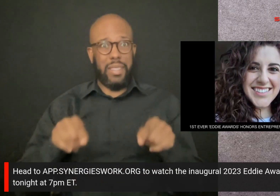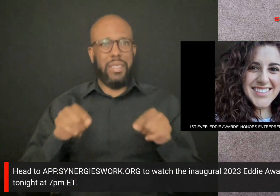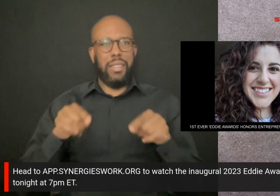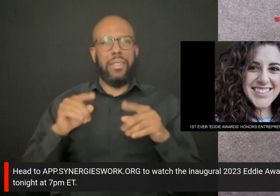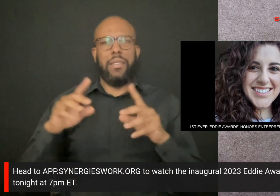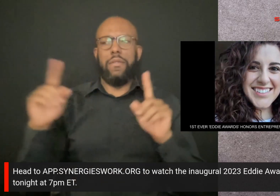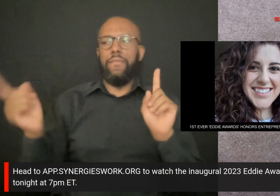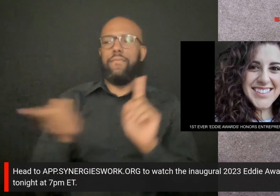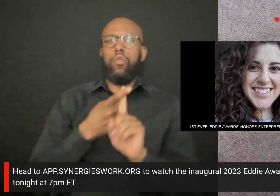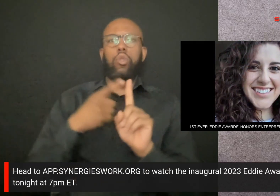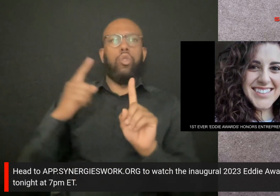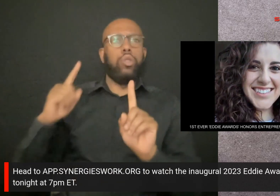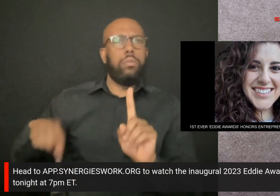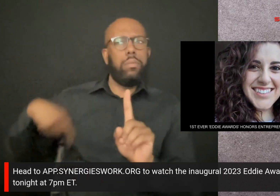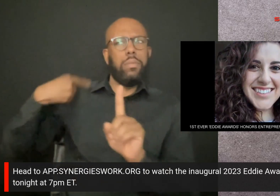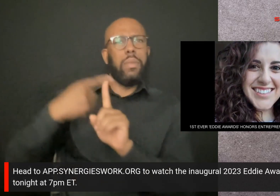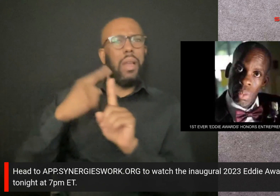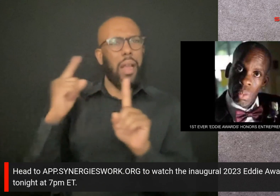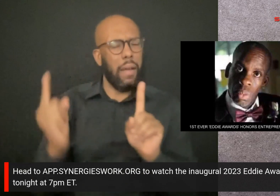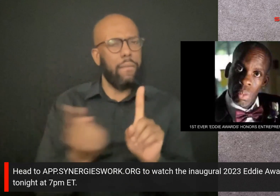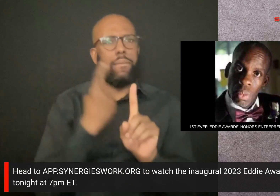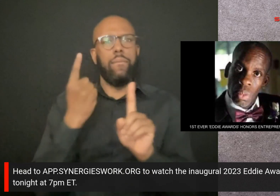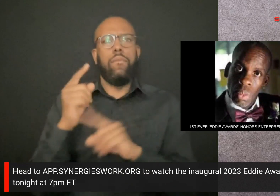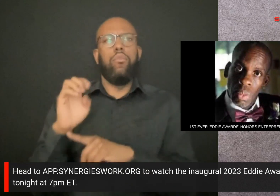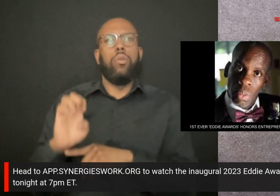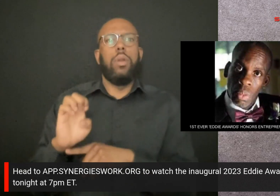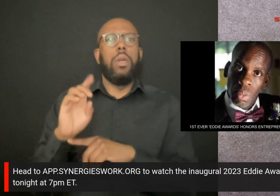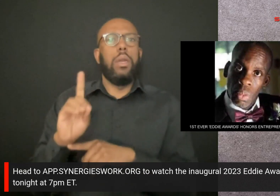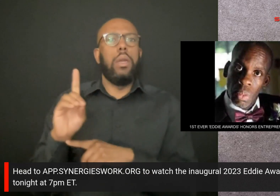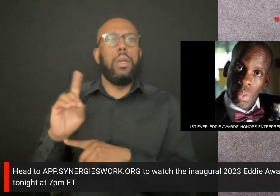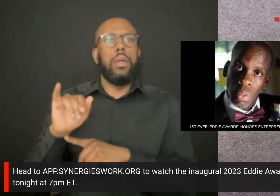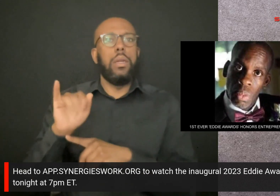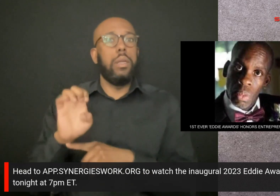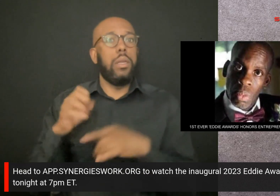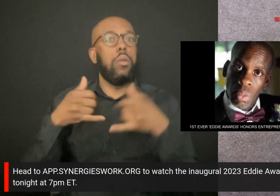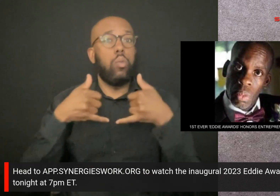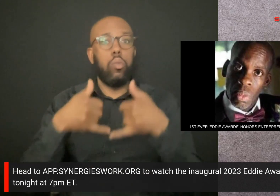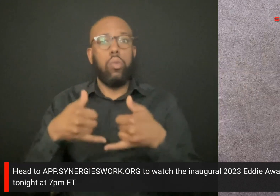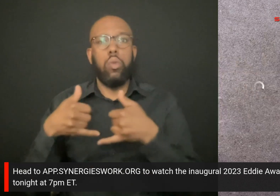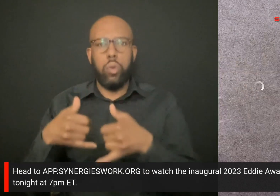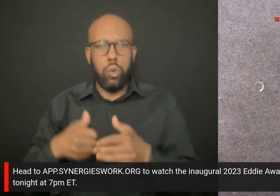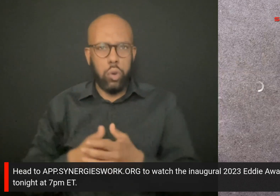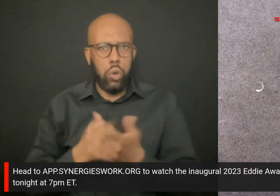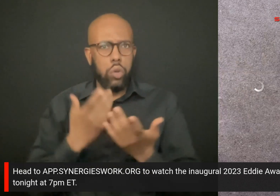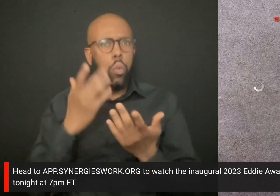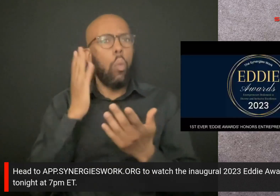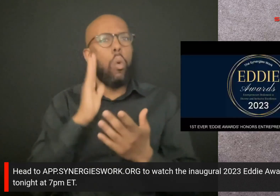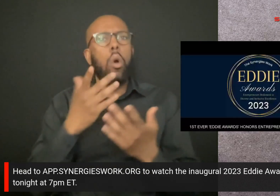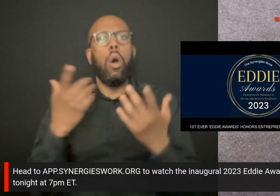The first ever Eddie Awards will be live streamed with ASL interpretation